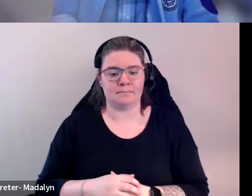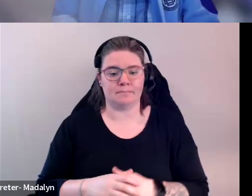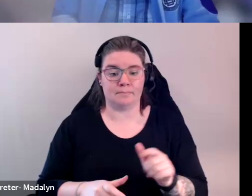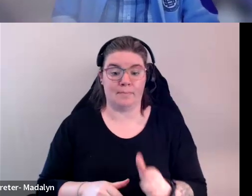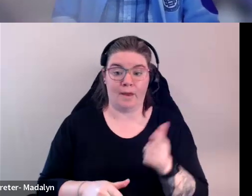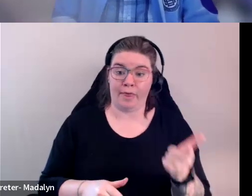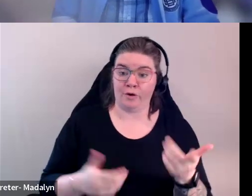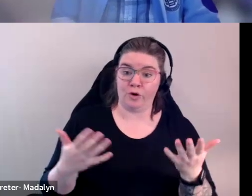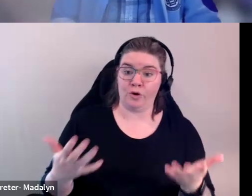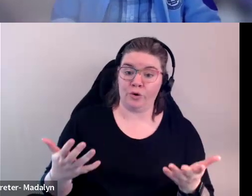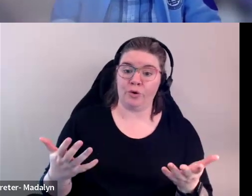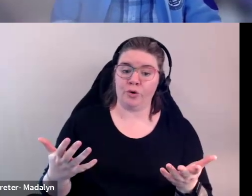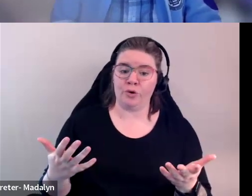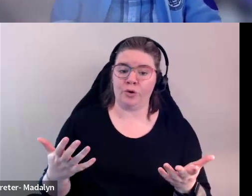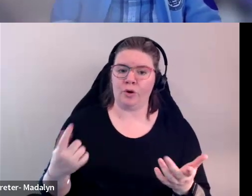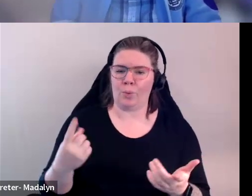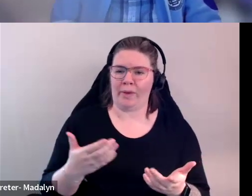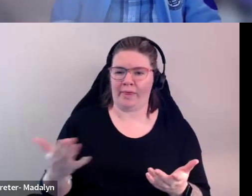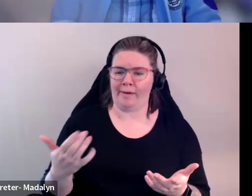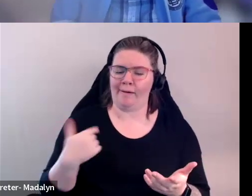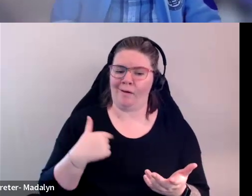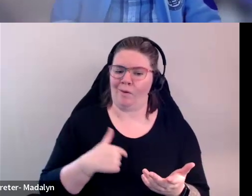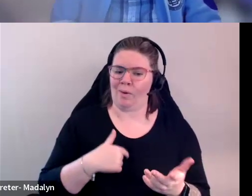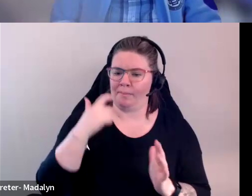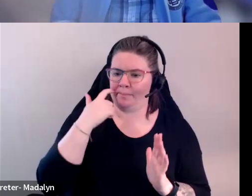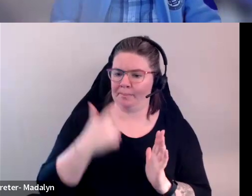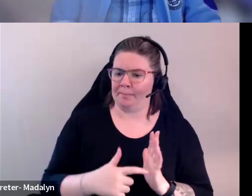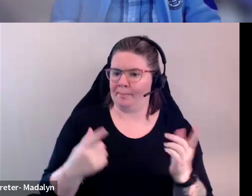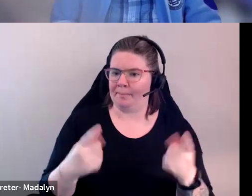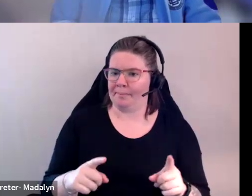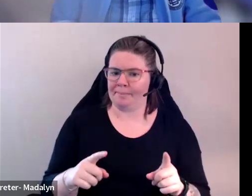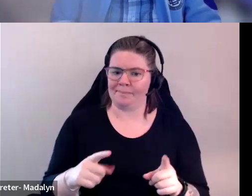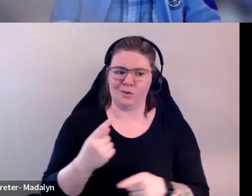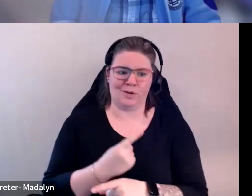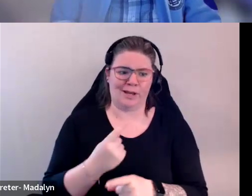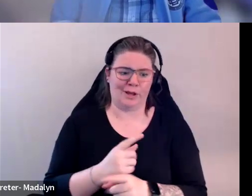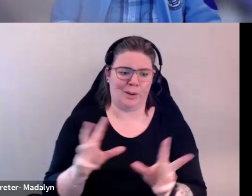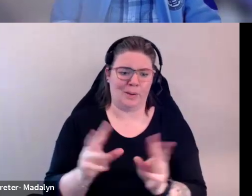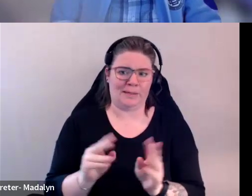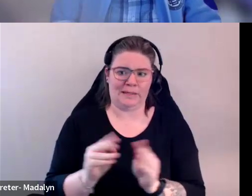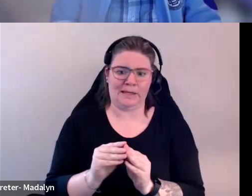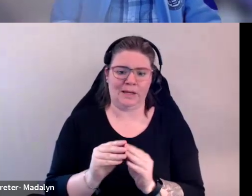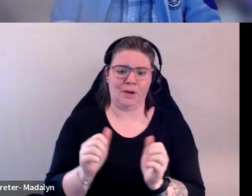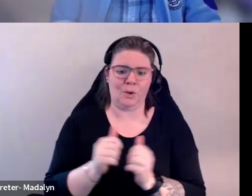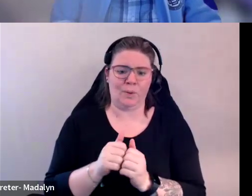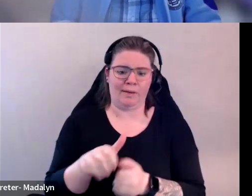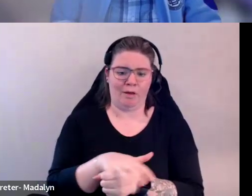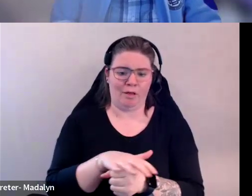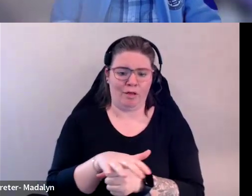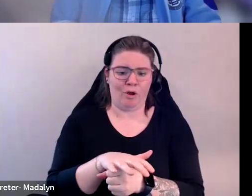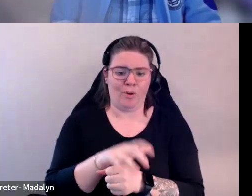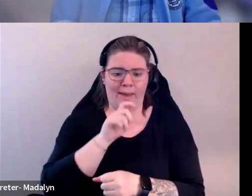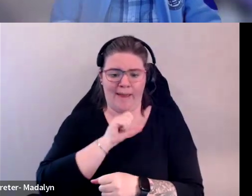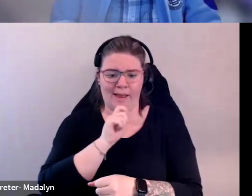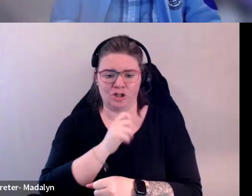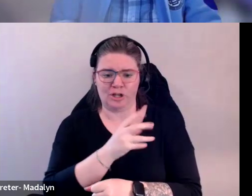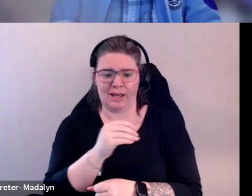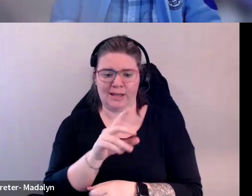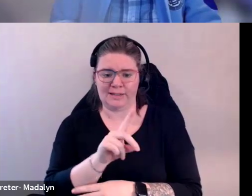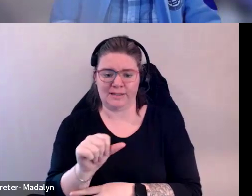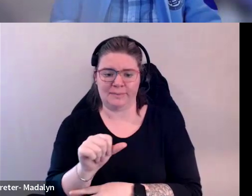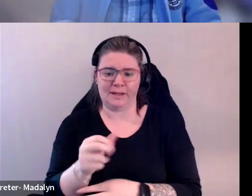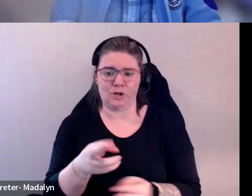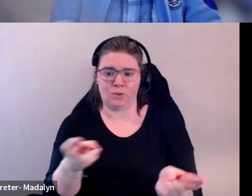Don Posh: Well, just one thing that we ran across just as regular meeting with our local aging and disability resource center. I'm I'm on a